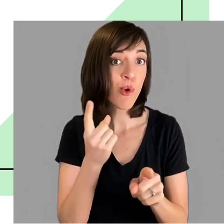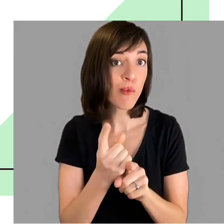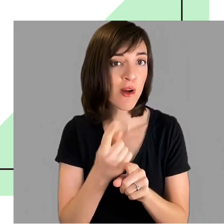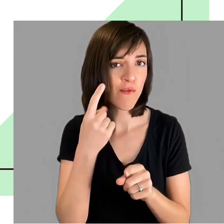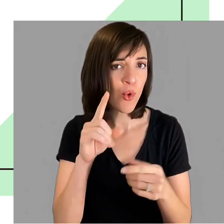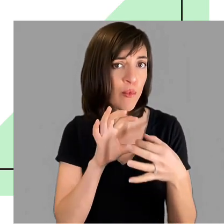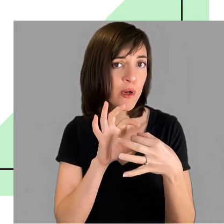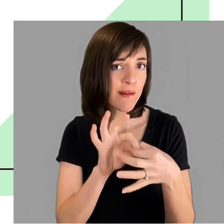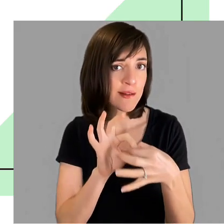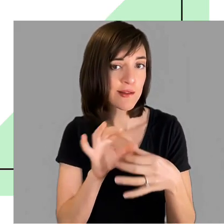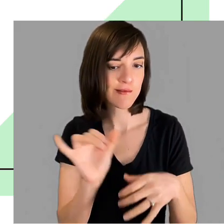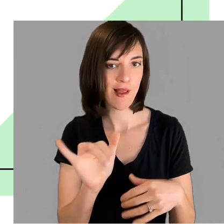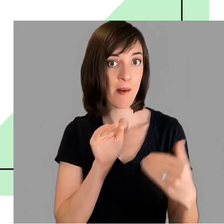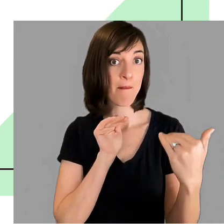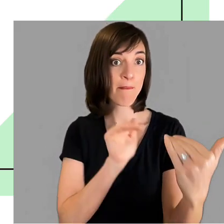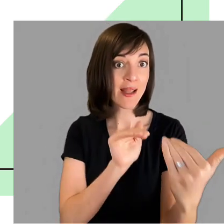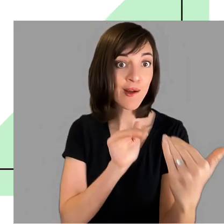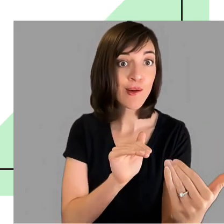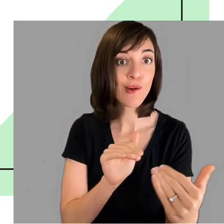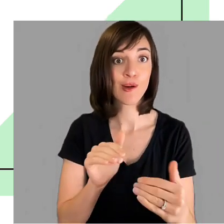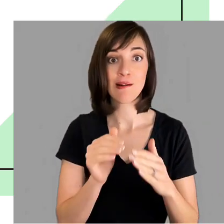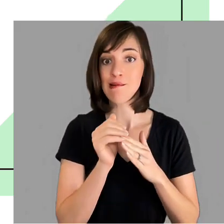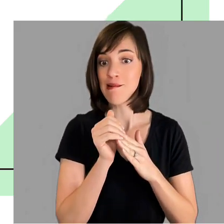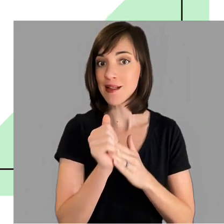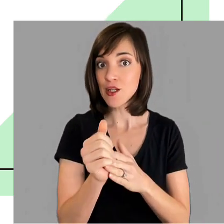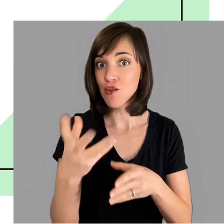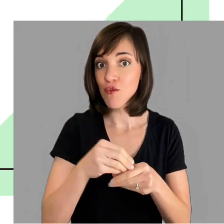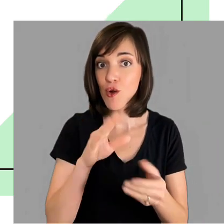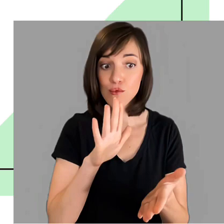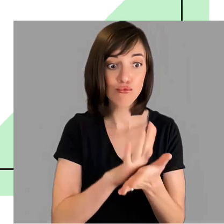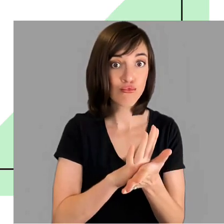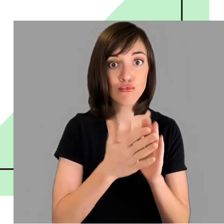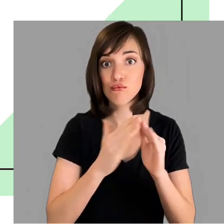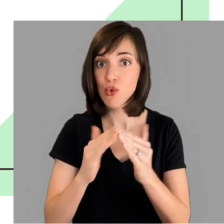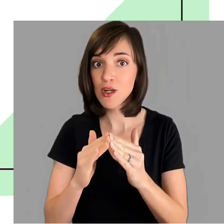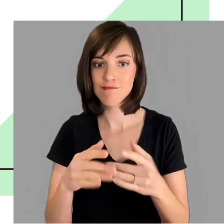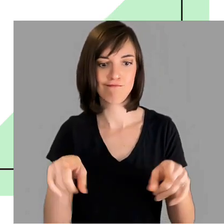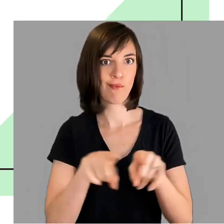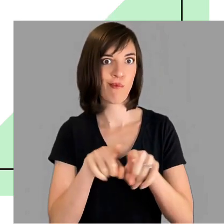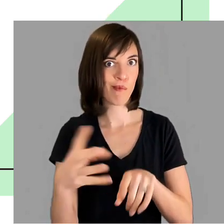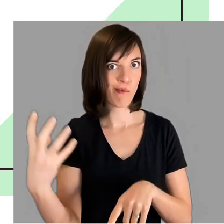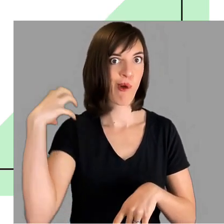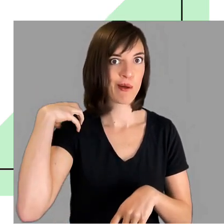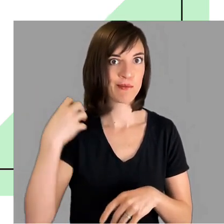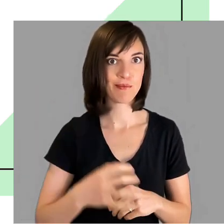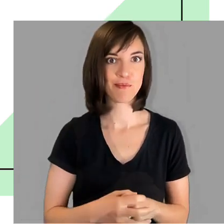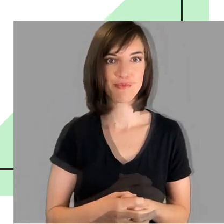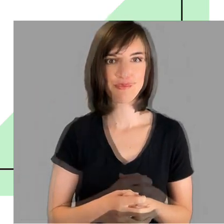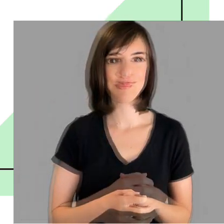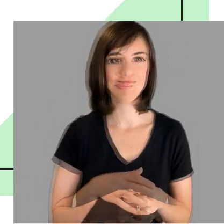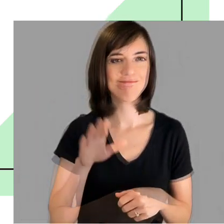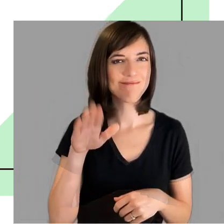such as peers, authority figures in the school and community, and employers.”